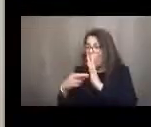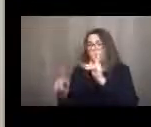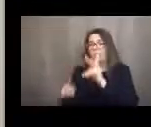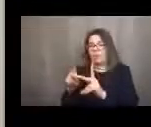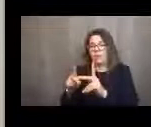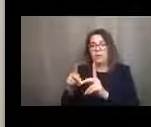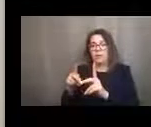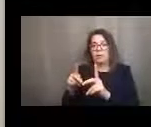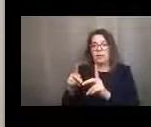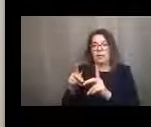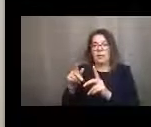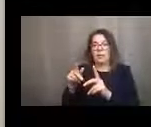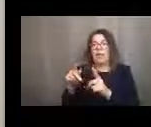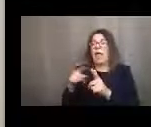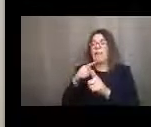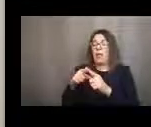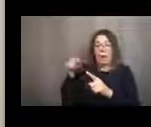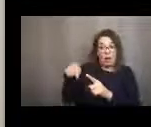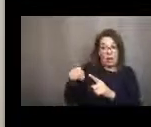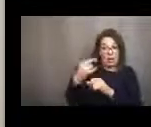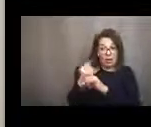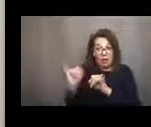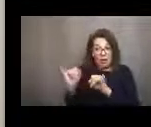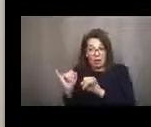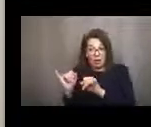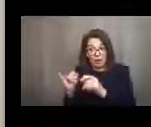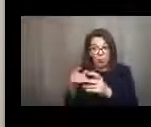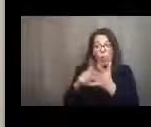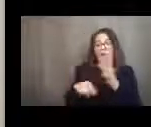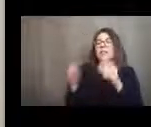and the degree of independence in which that individual works.